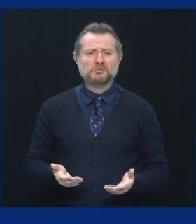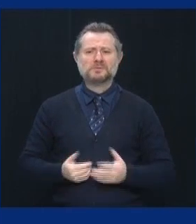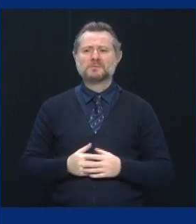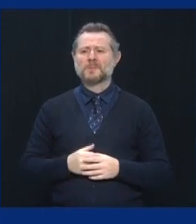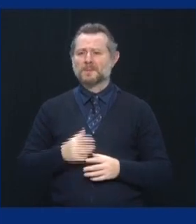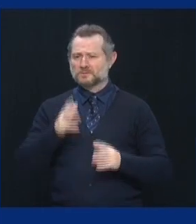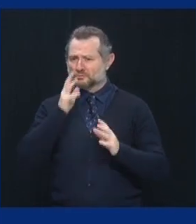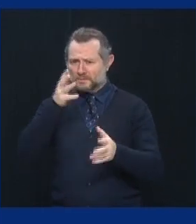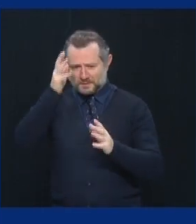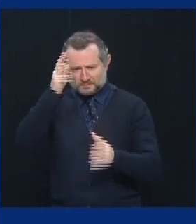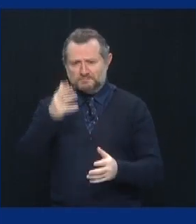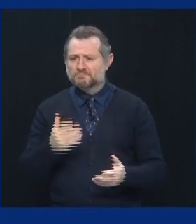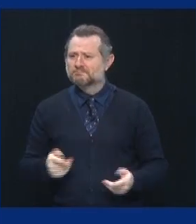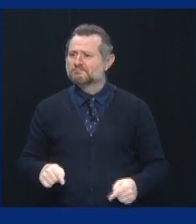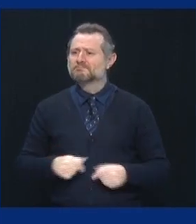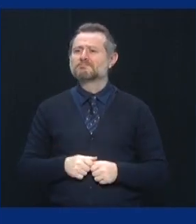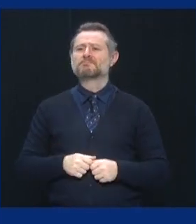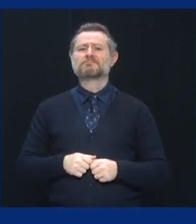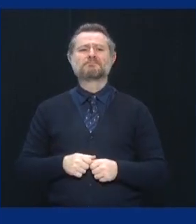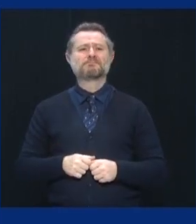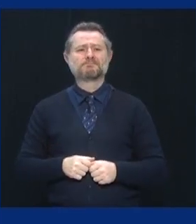THESE ARE THE PLACES WE RETURNED